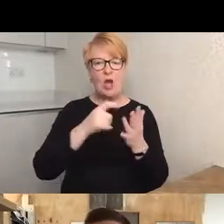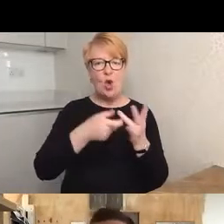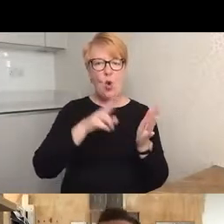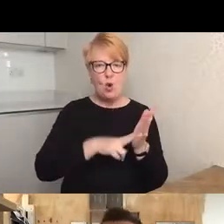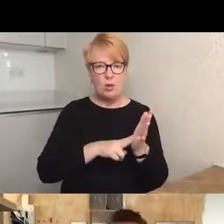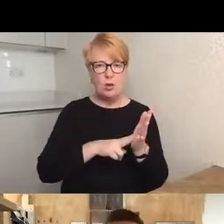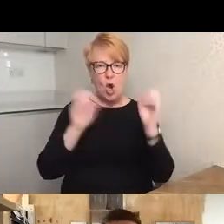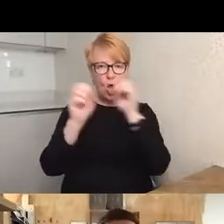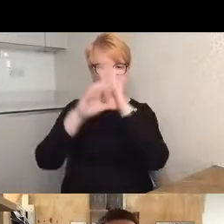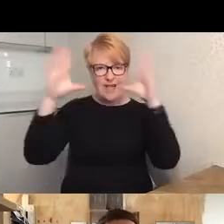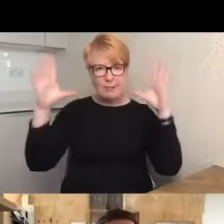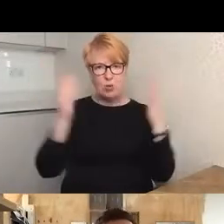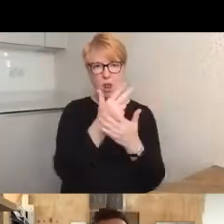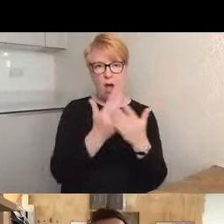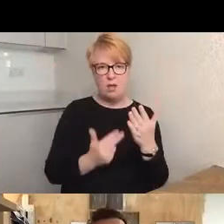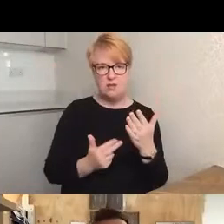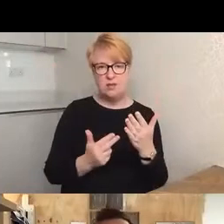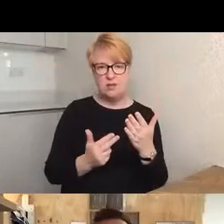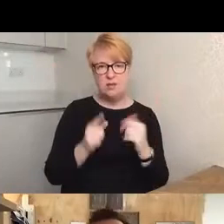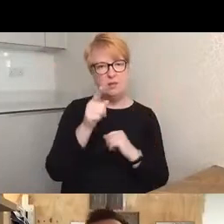And what she does Maria is that she engages with institutions